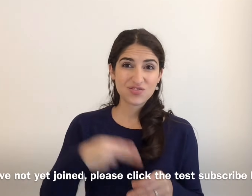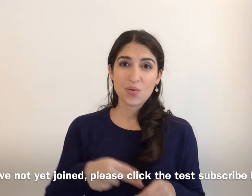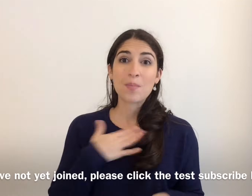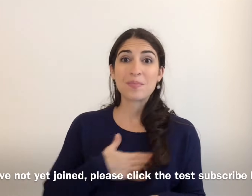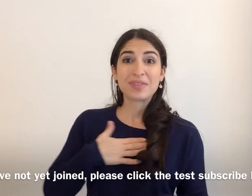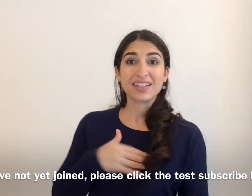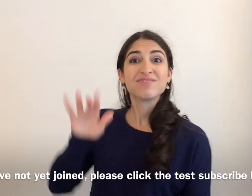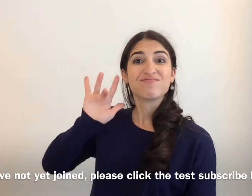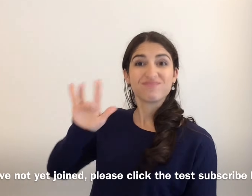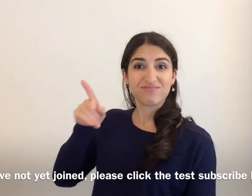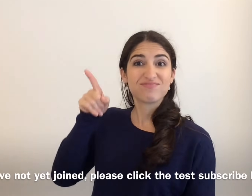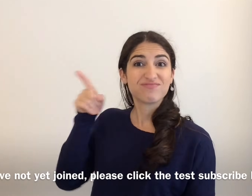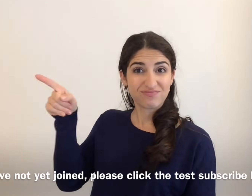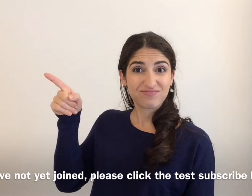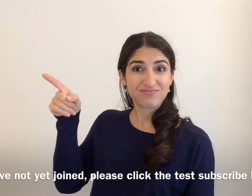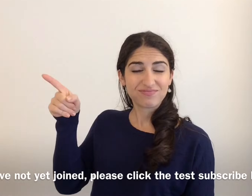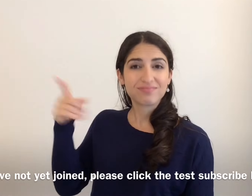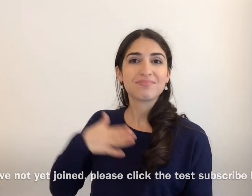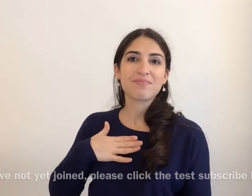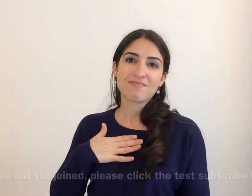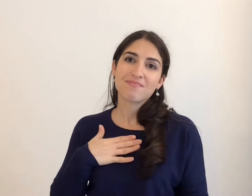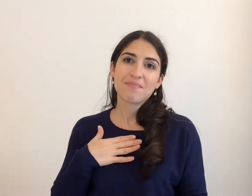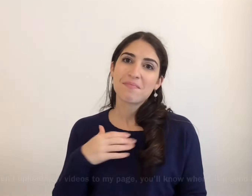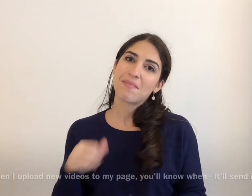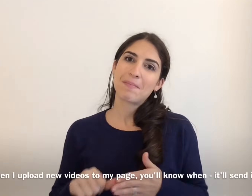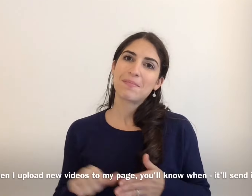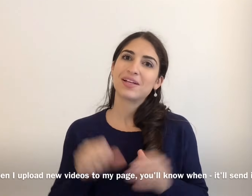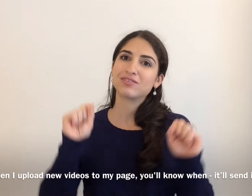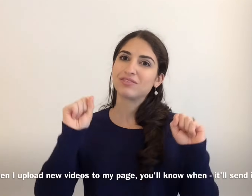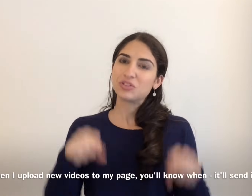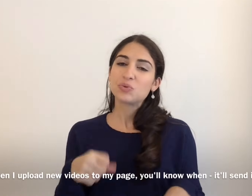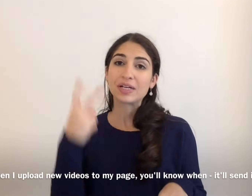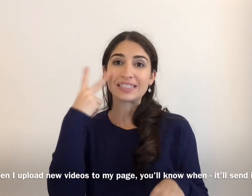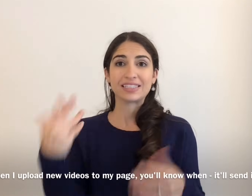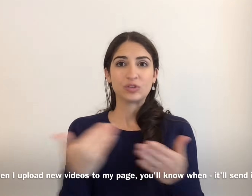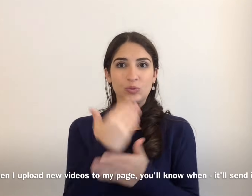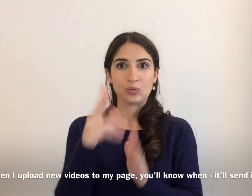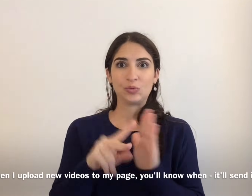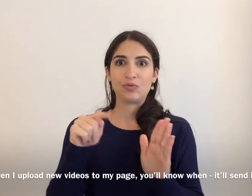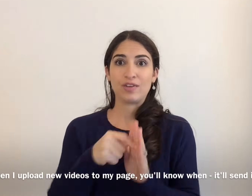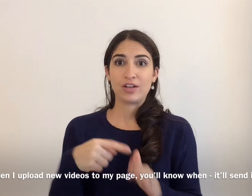haven't yet subscribed, please click the button! And that means that you'll see